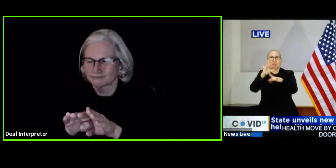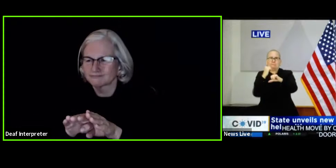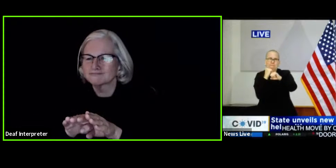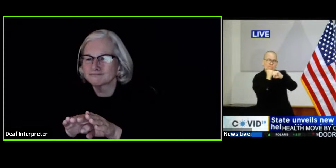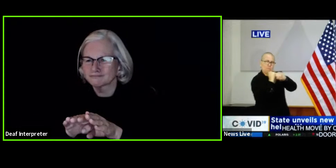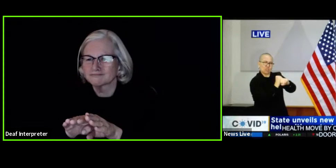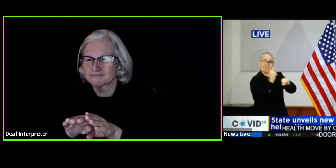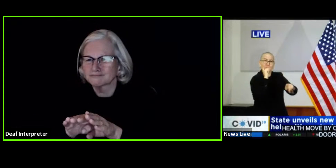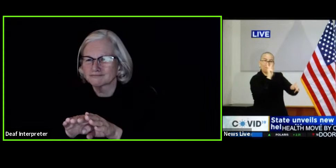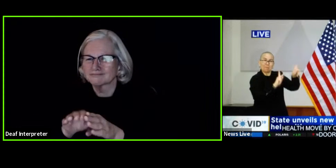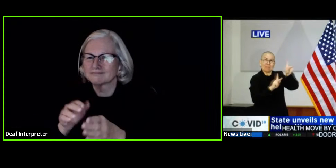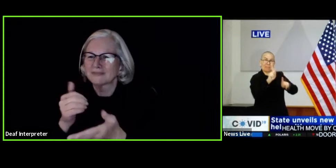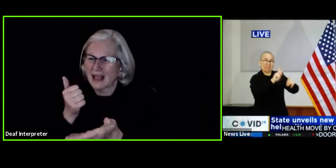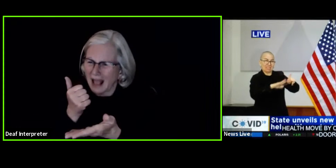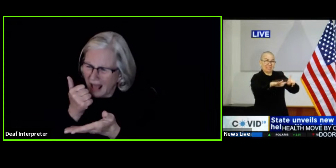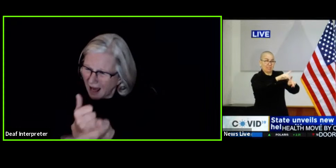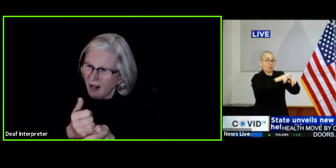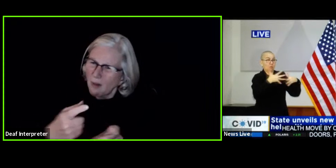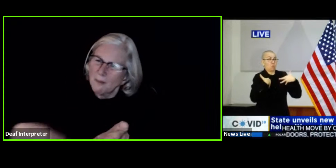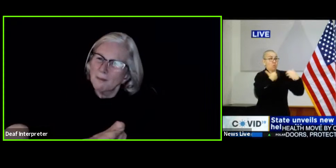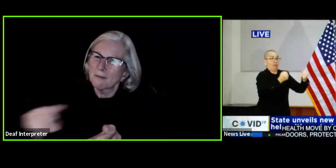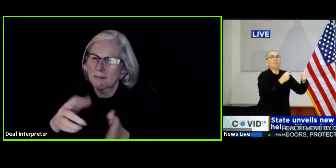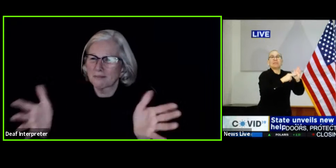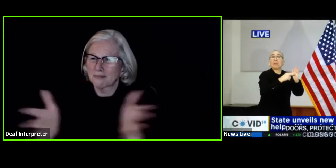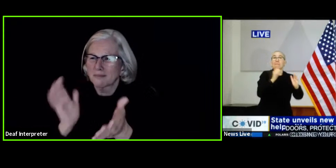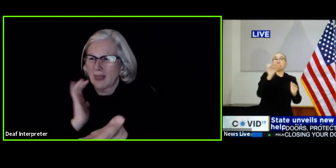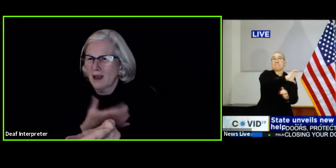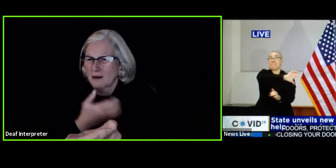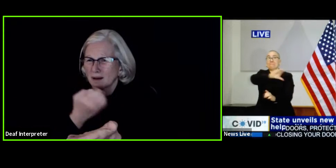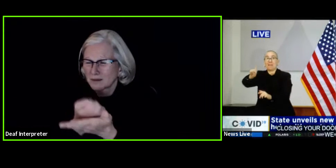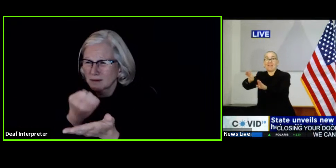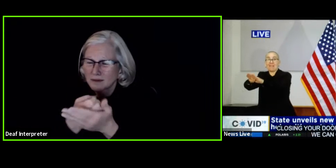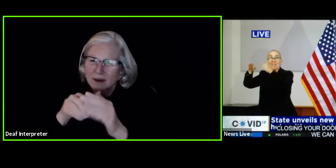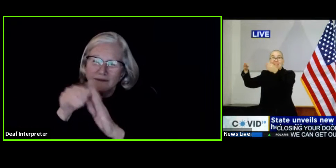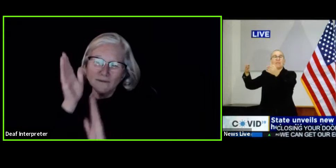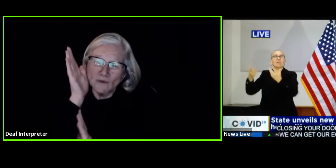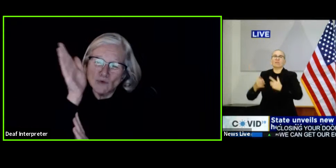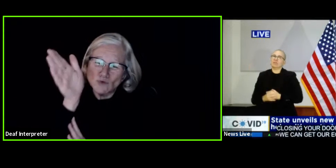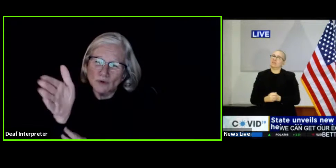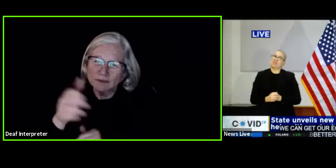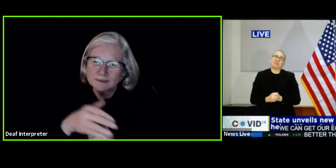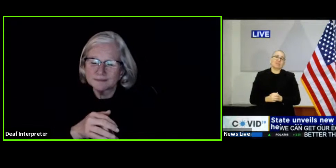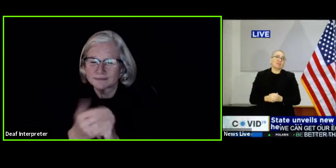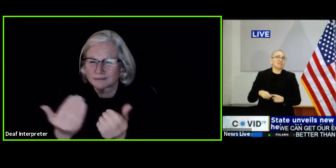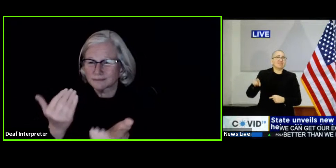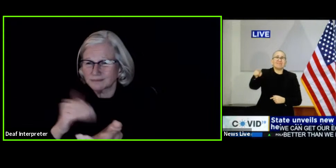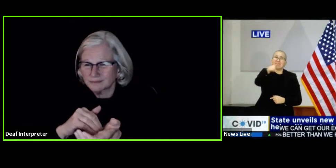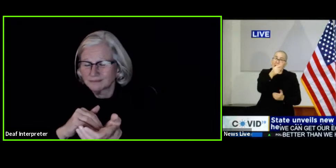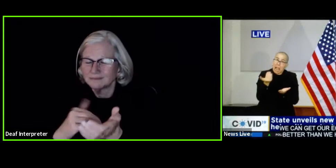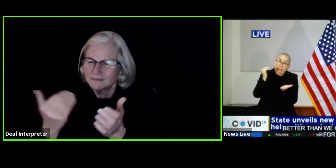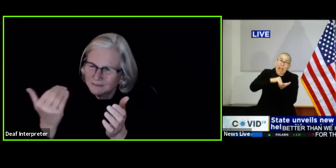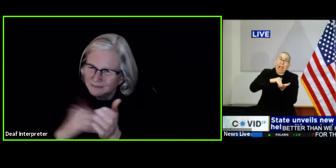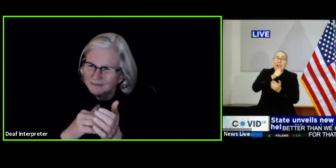AND SO FOR THAT, AS I'VE SAID TIME AND TIME AGAIN, YOU SHOULD NOT HAVE TO BEAR THE BRUNT OF THE FINANCIAL IMPACT ALONE.